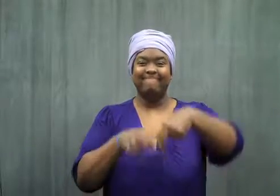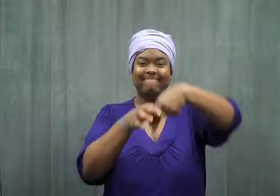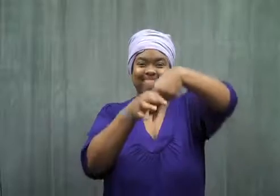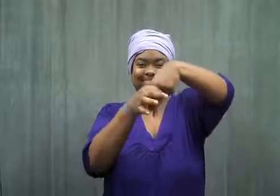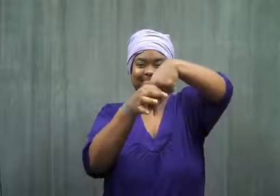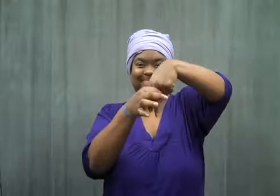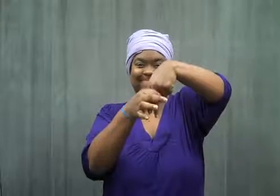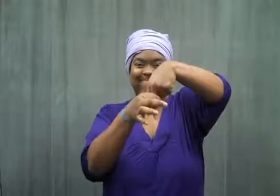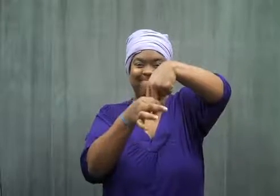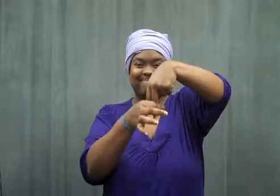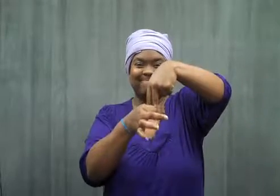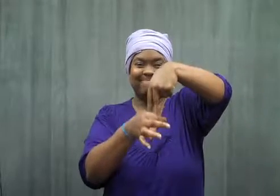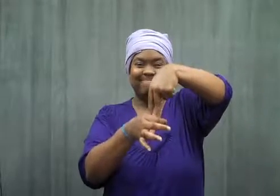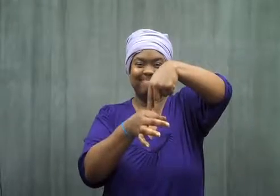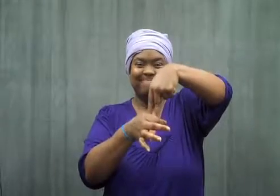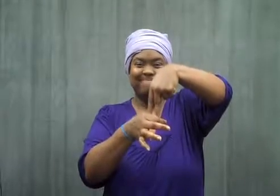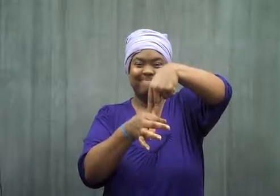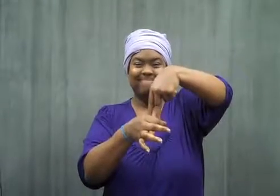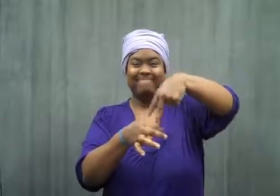My pants landed on the floor.